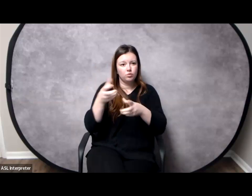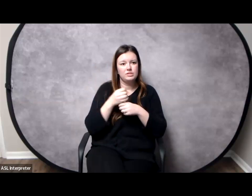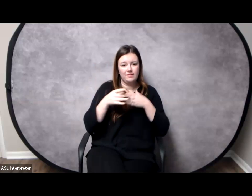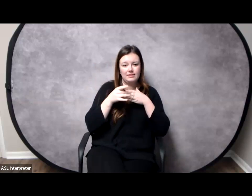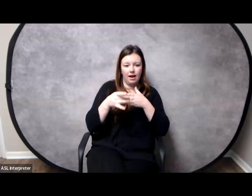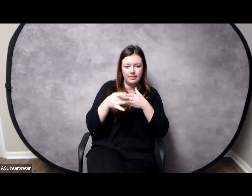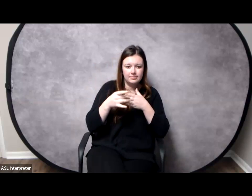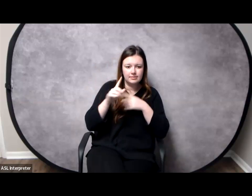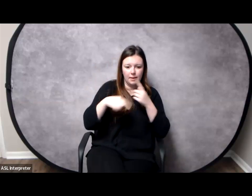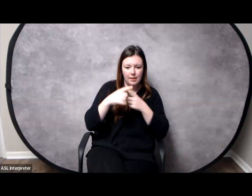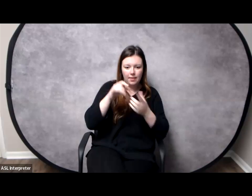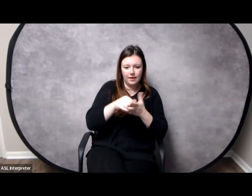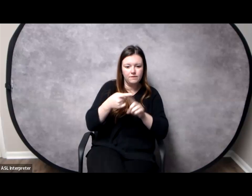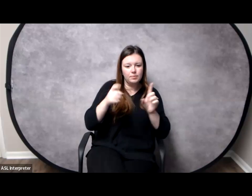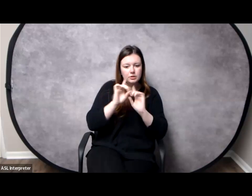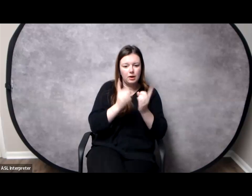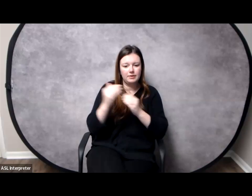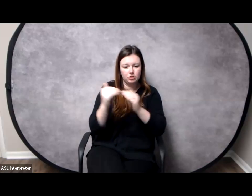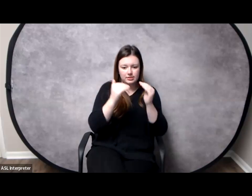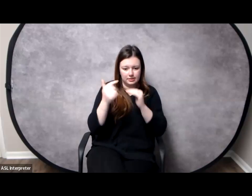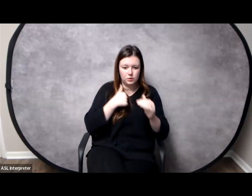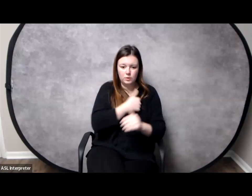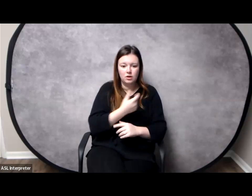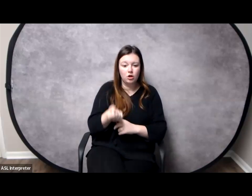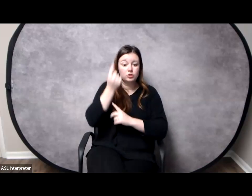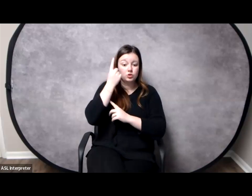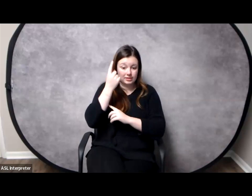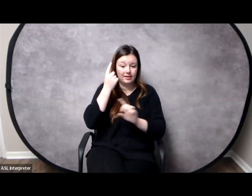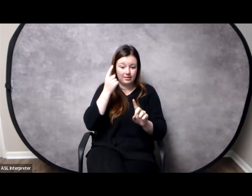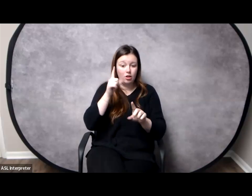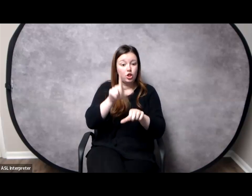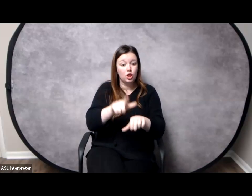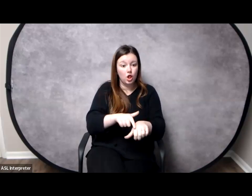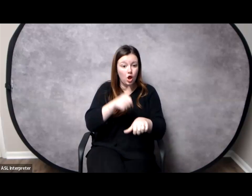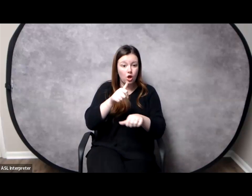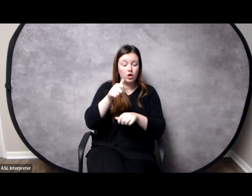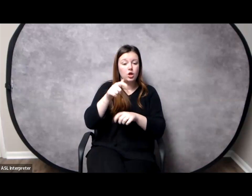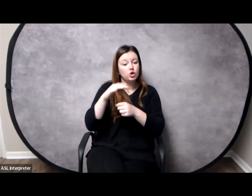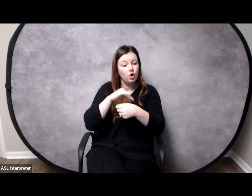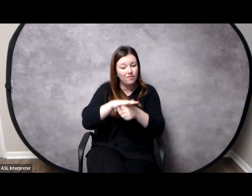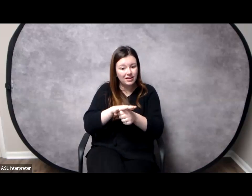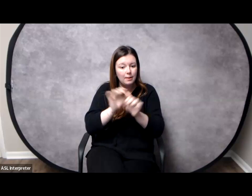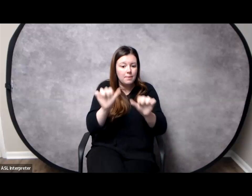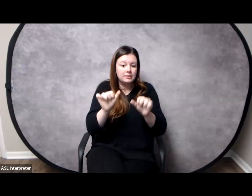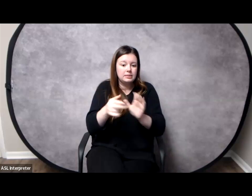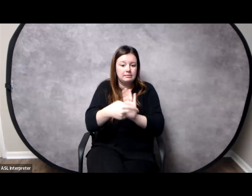a clear understanding that Long COVID may be a disability if it meets the other elements of the definition of disability.